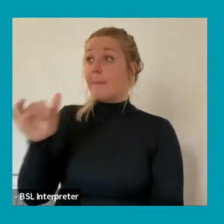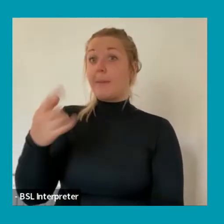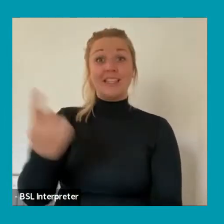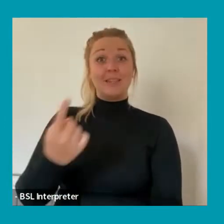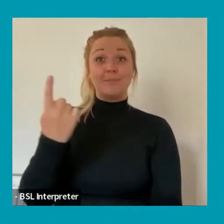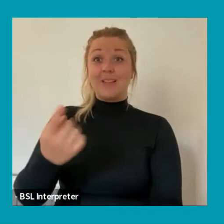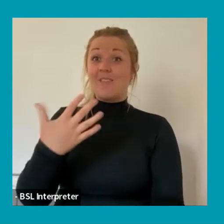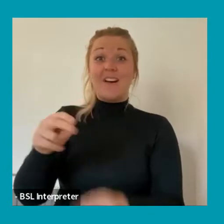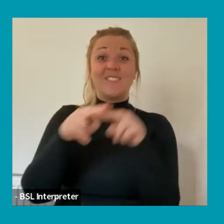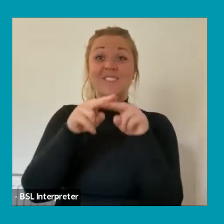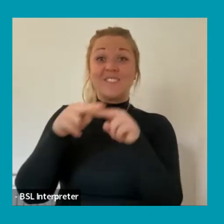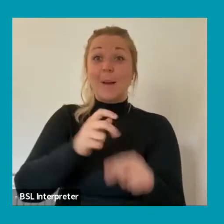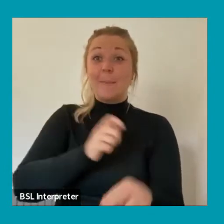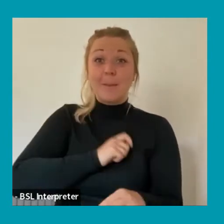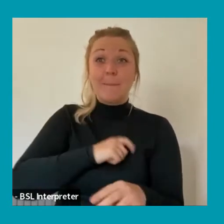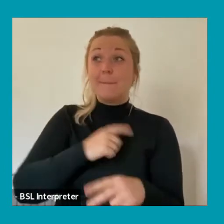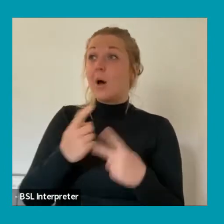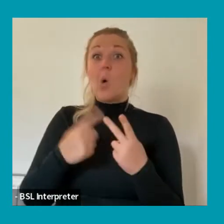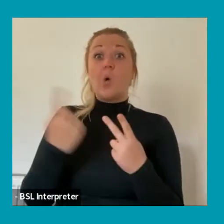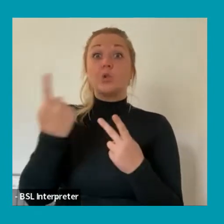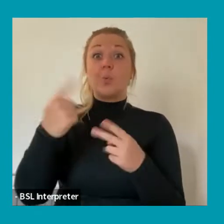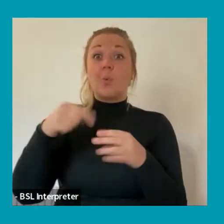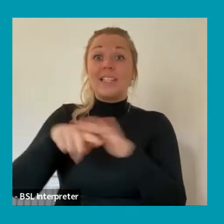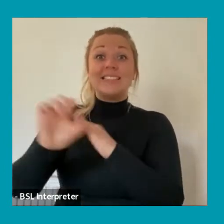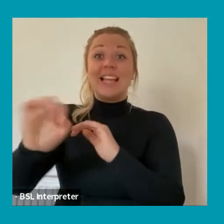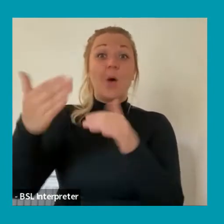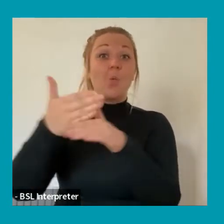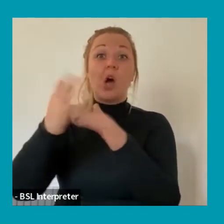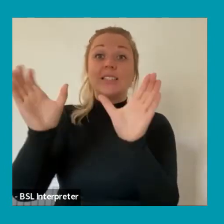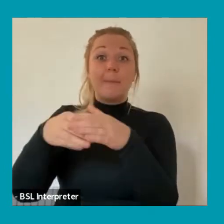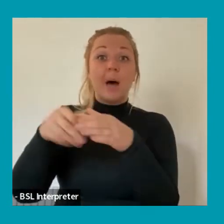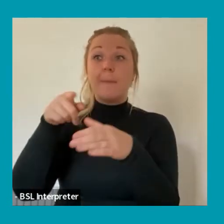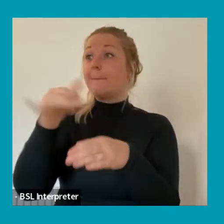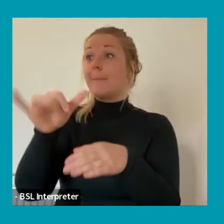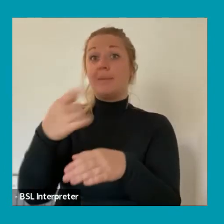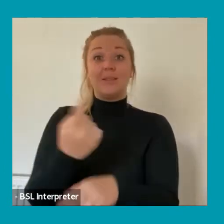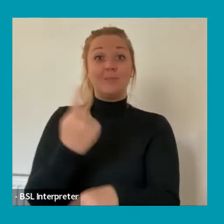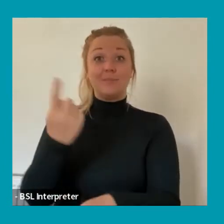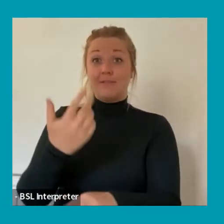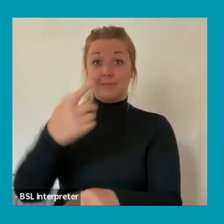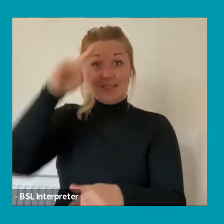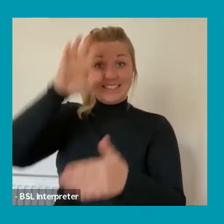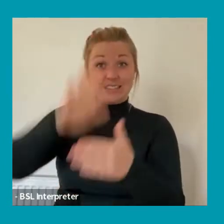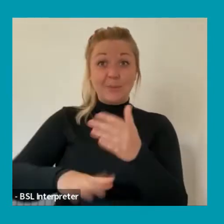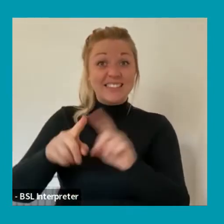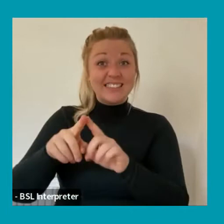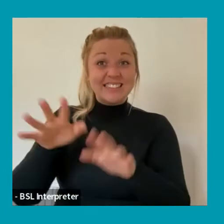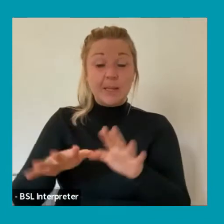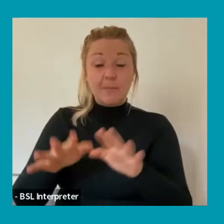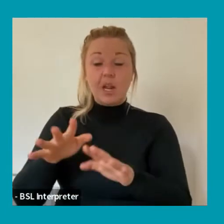Or someone in that department, who has had a similar condition and frustration. It then becomes personal to them, as well.